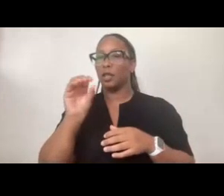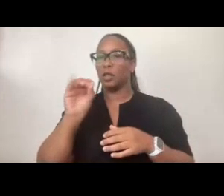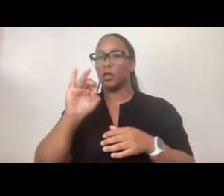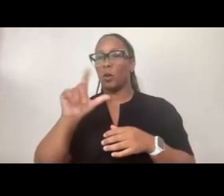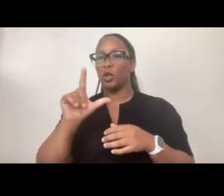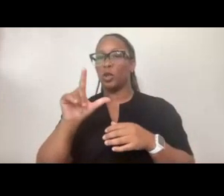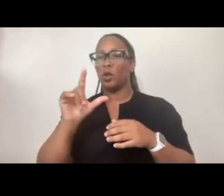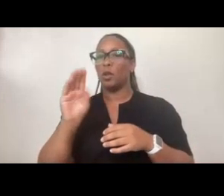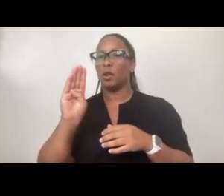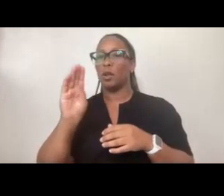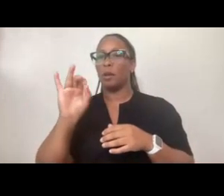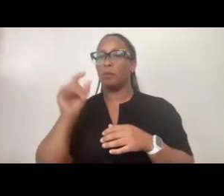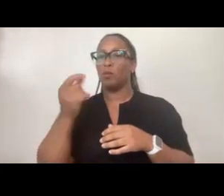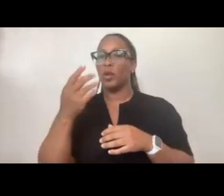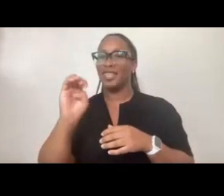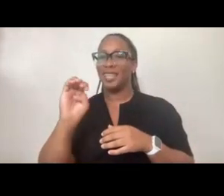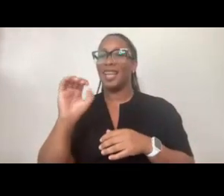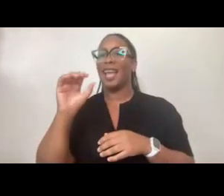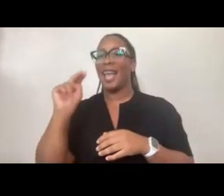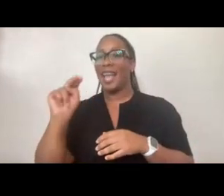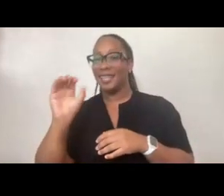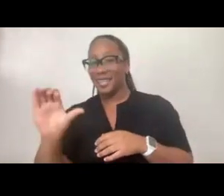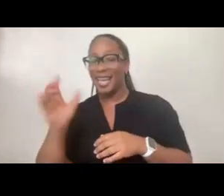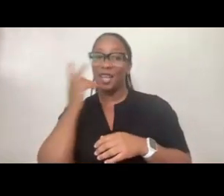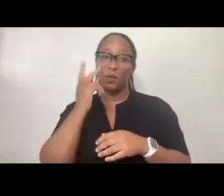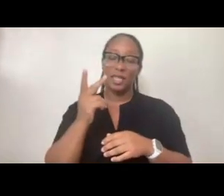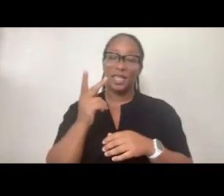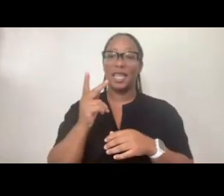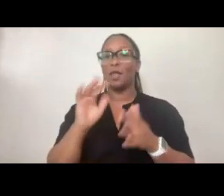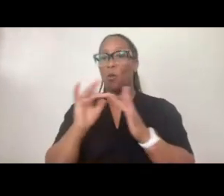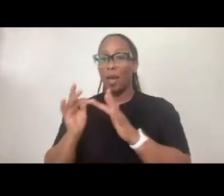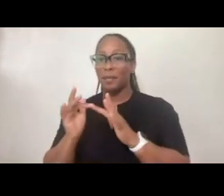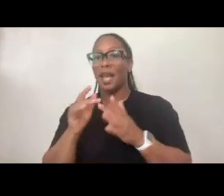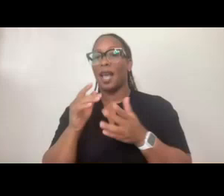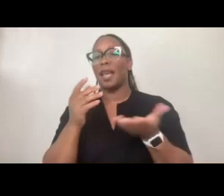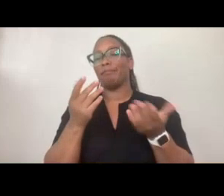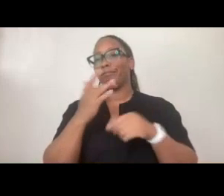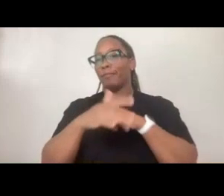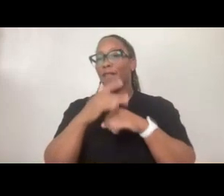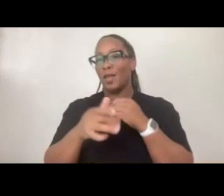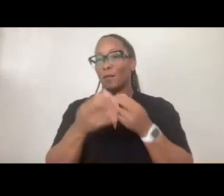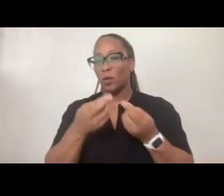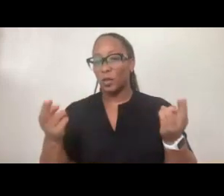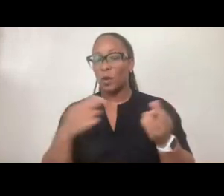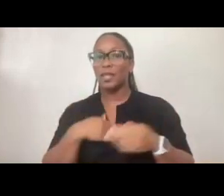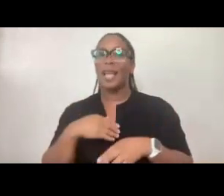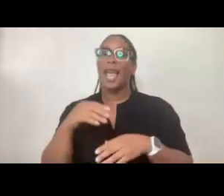And the resources that are there and we will continue to explore practical low